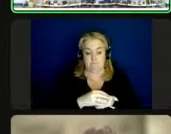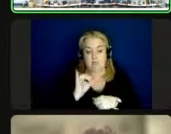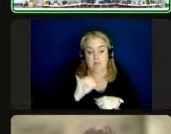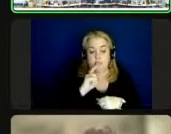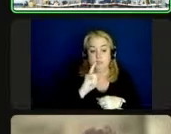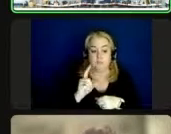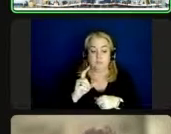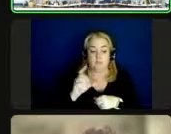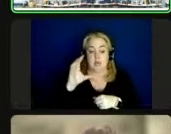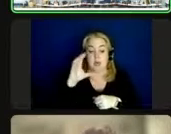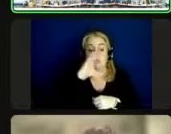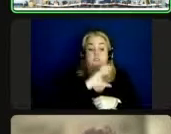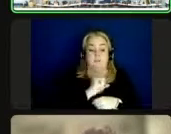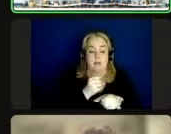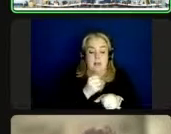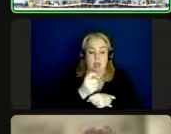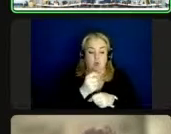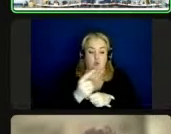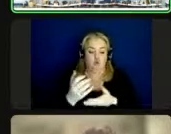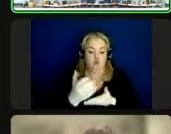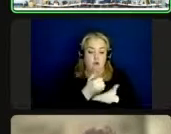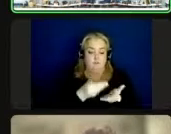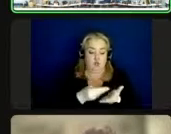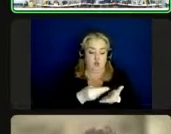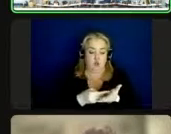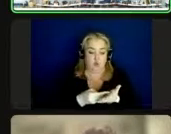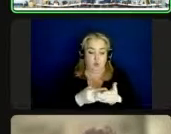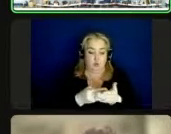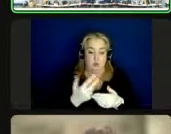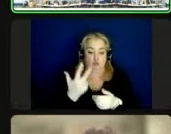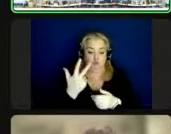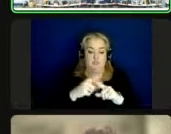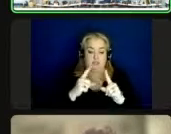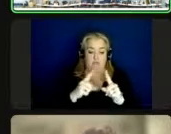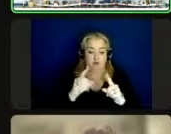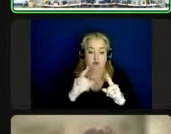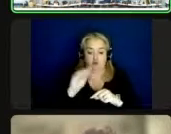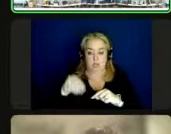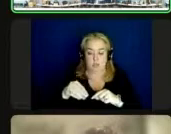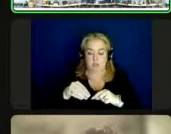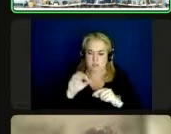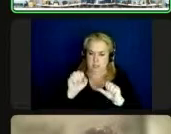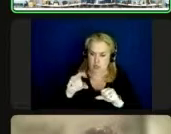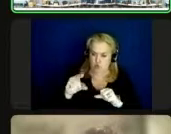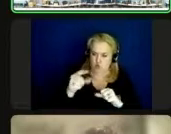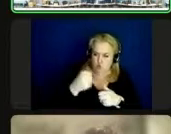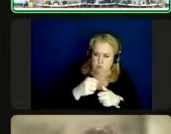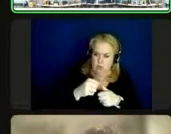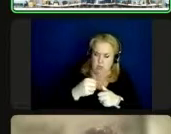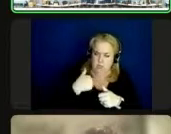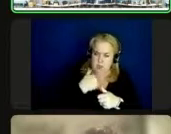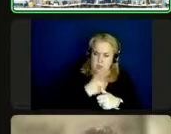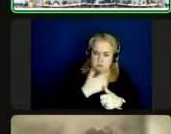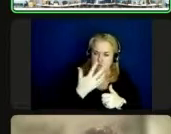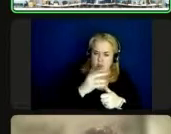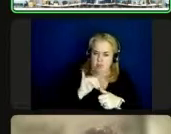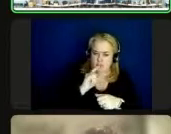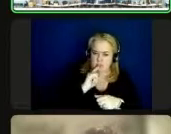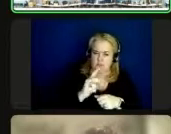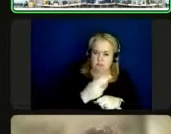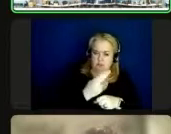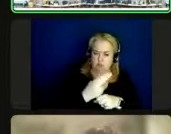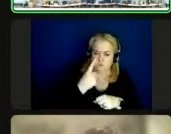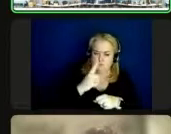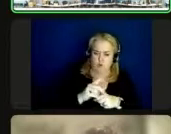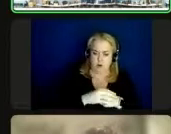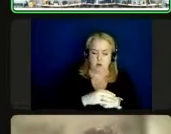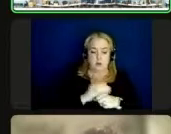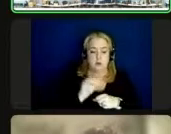AND IT DOES REQUIRE A VOTE OF